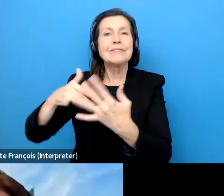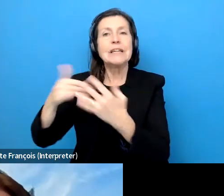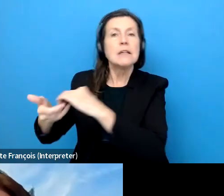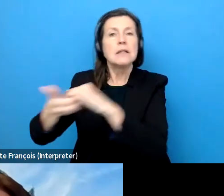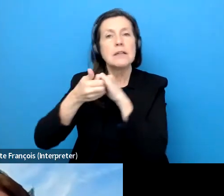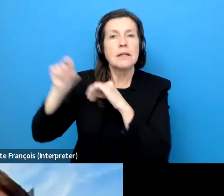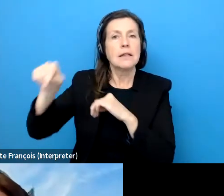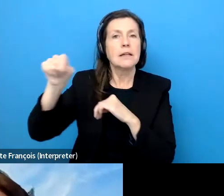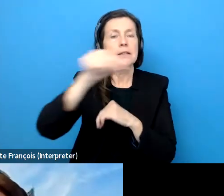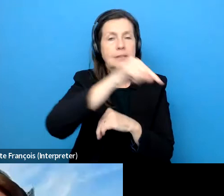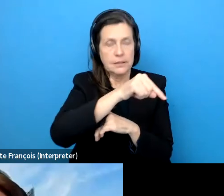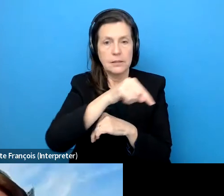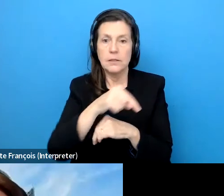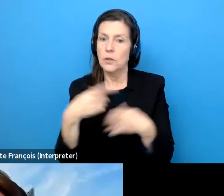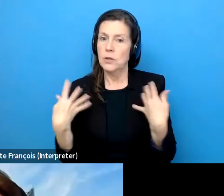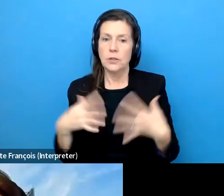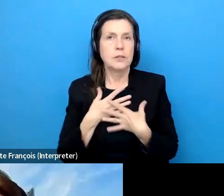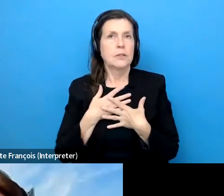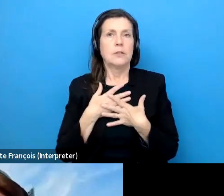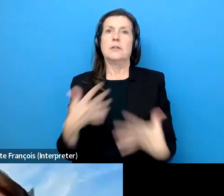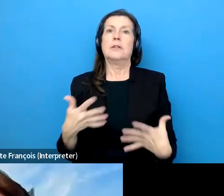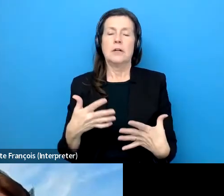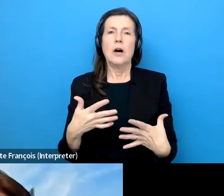because we have a meeting with these NGOs twice a year,